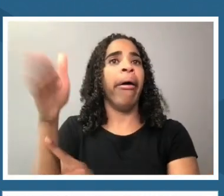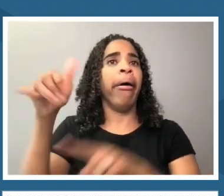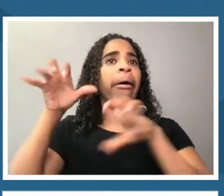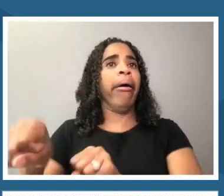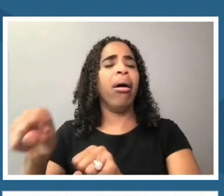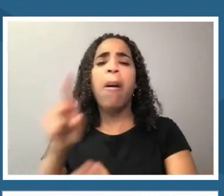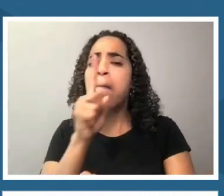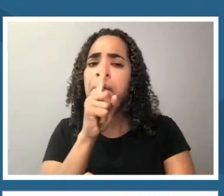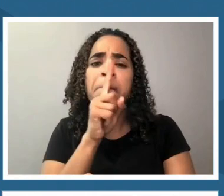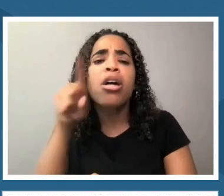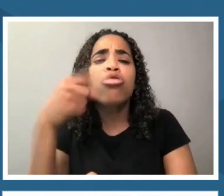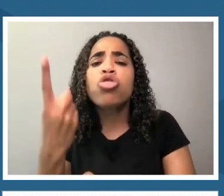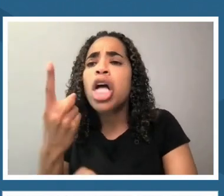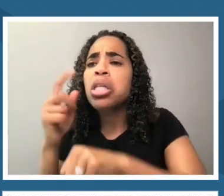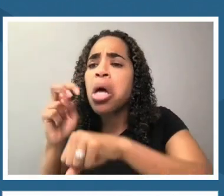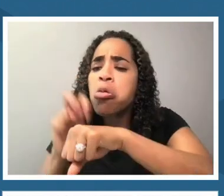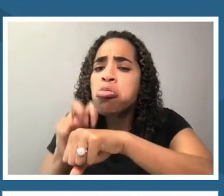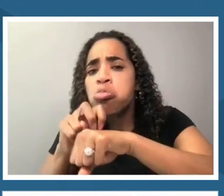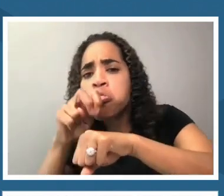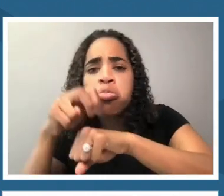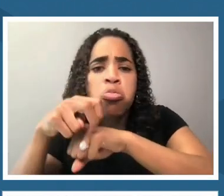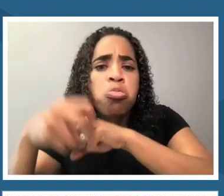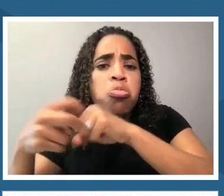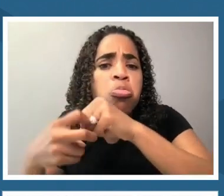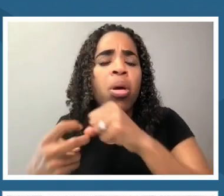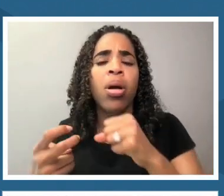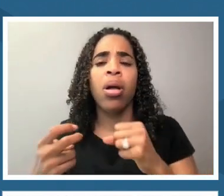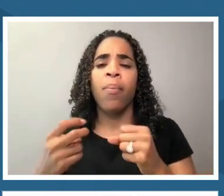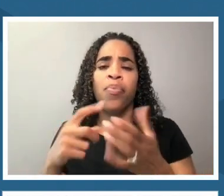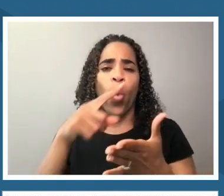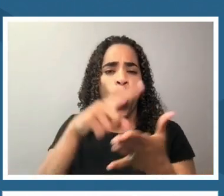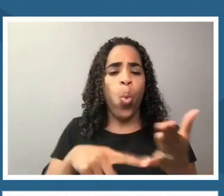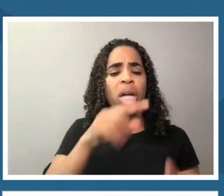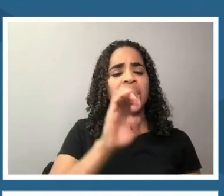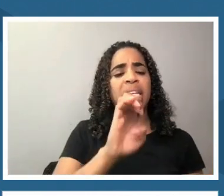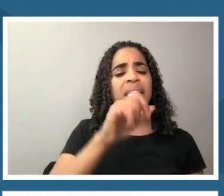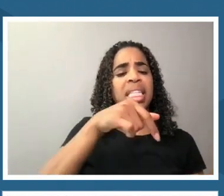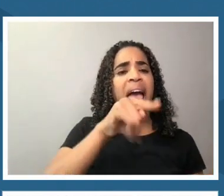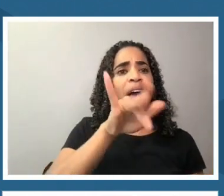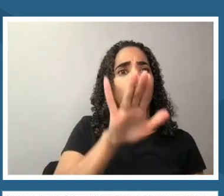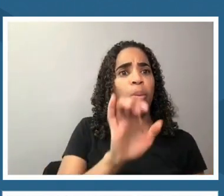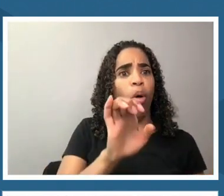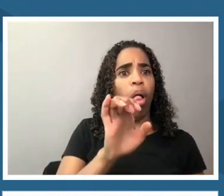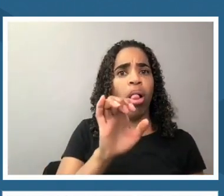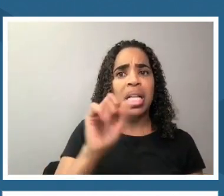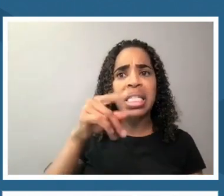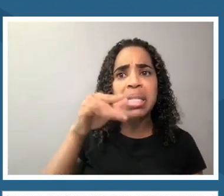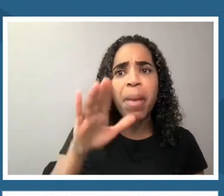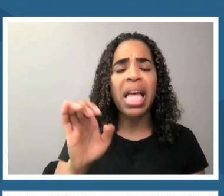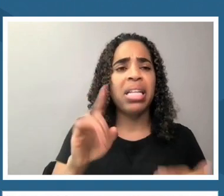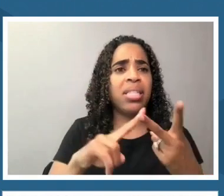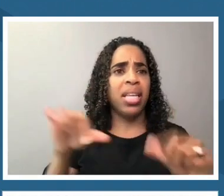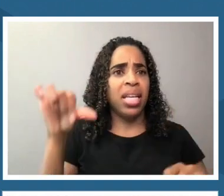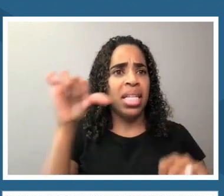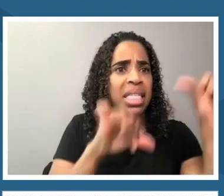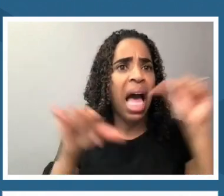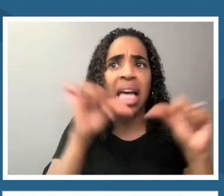what does equitable science and space exploration look like that are coming up